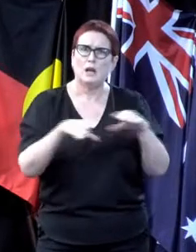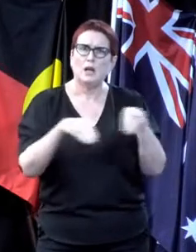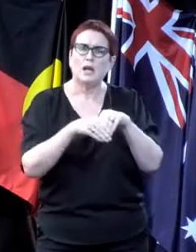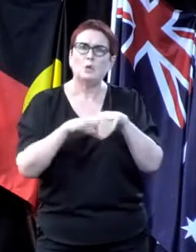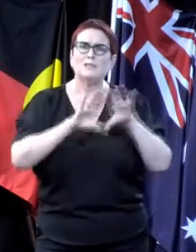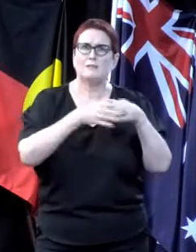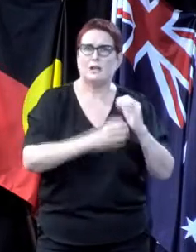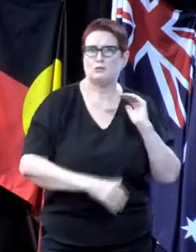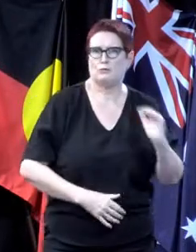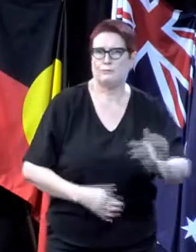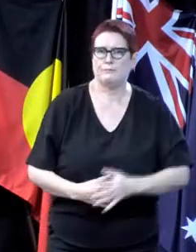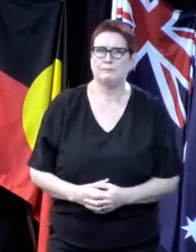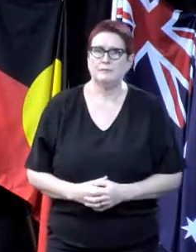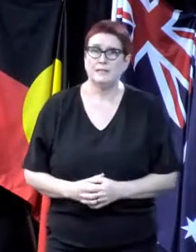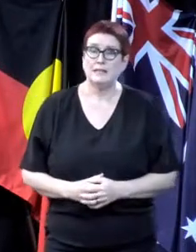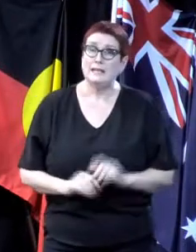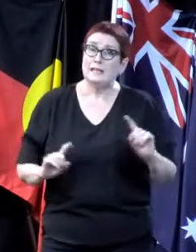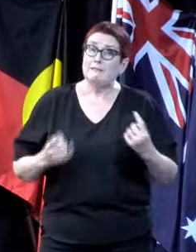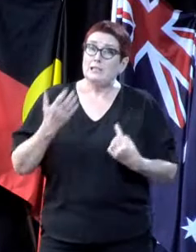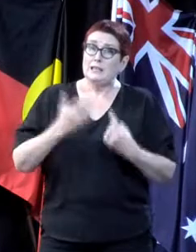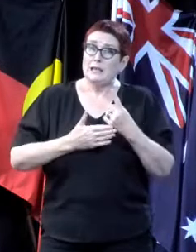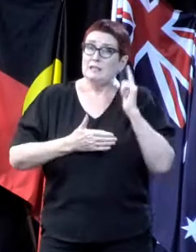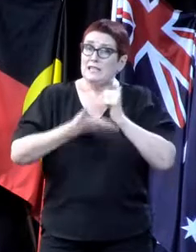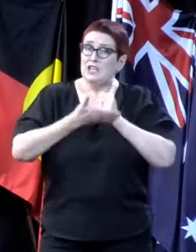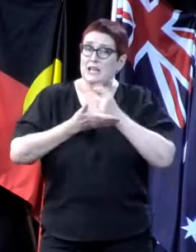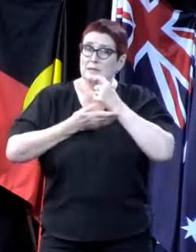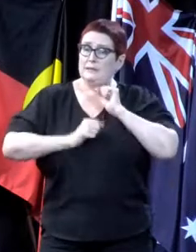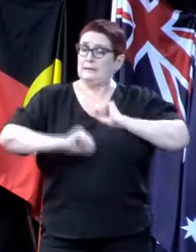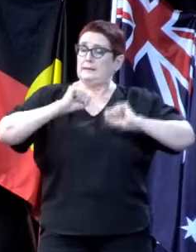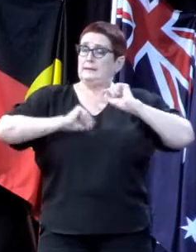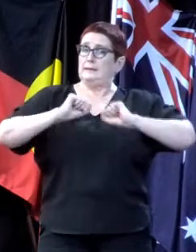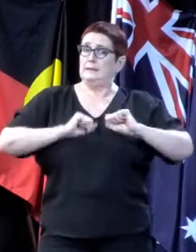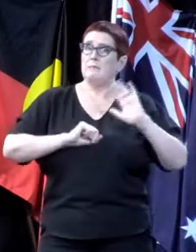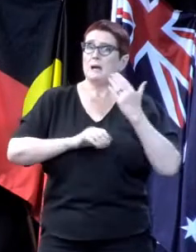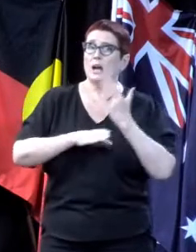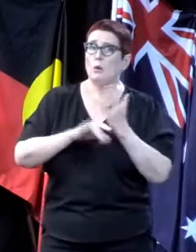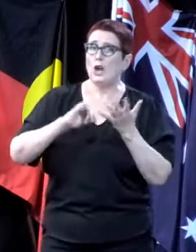There was some resistance from teacher aides that had worked in the SEP for their entire career.